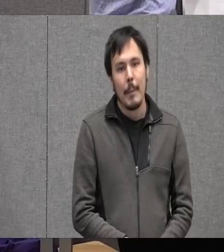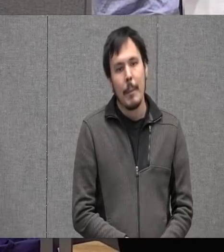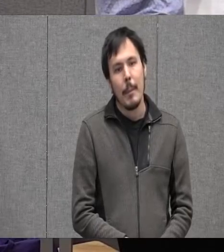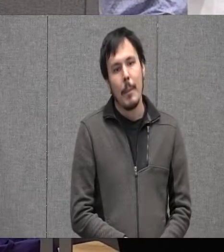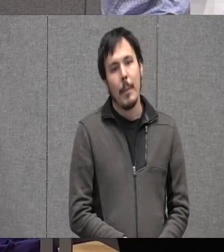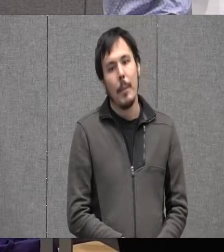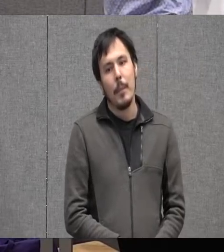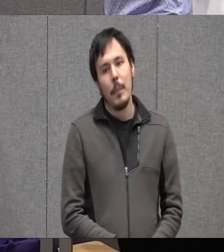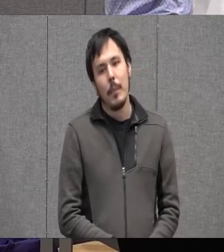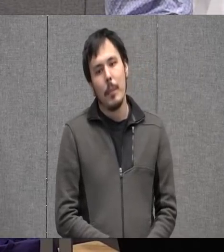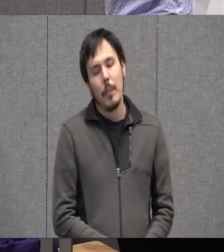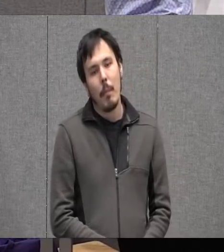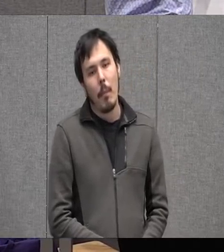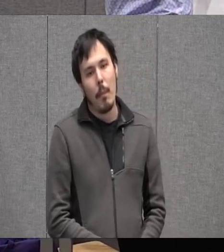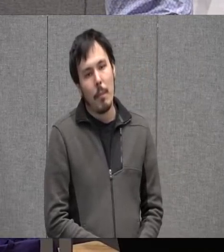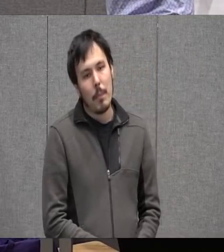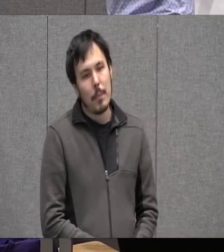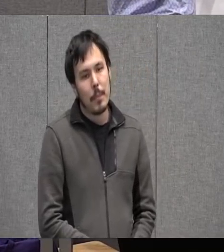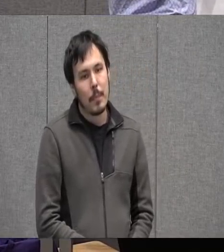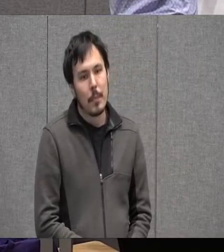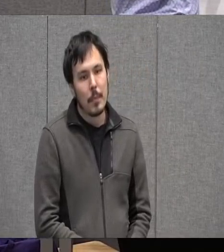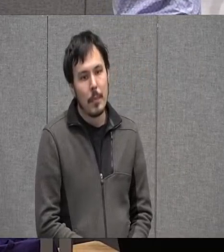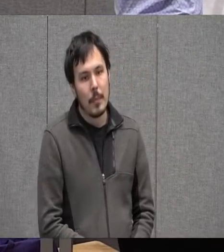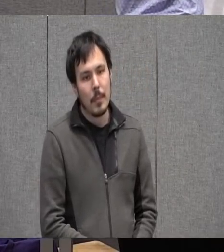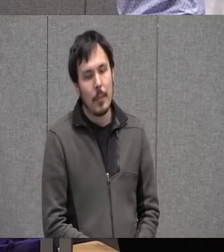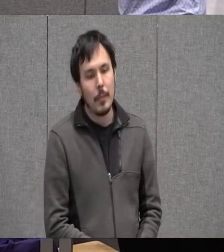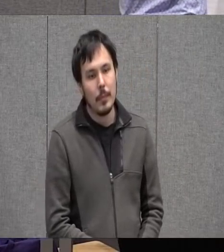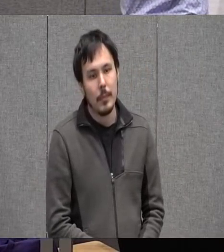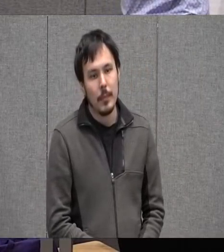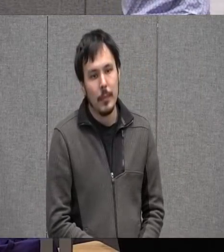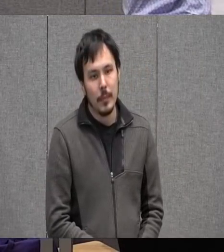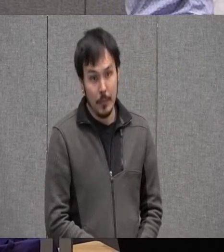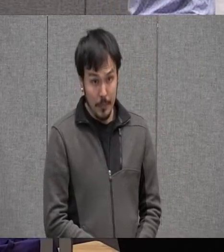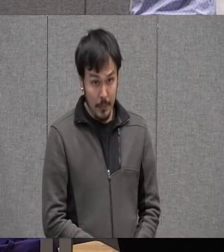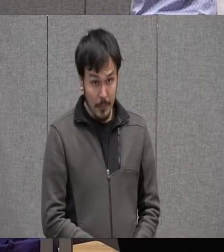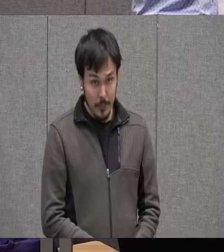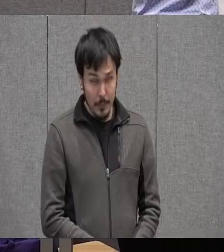A value of tenths,